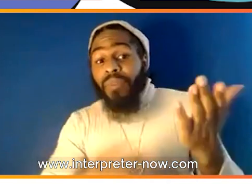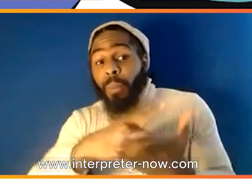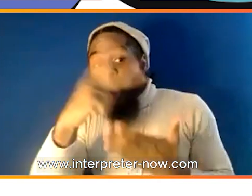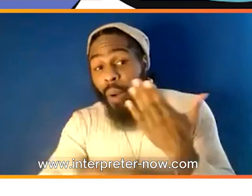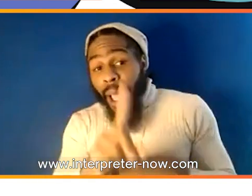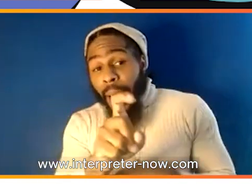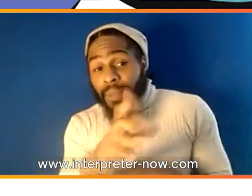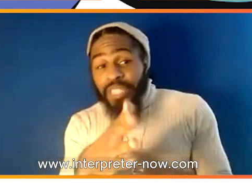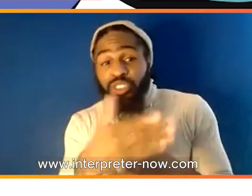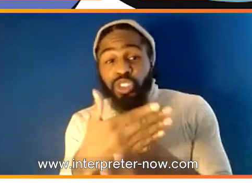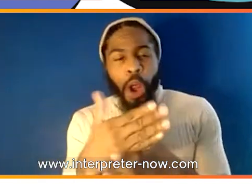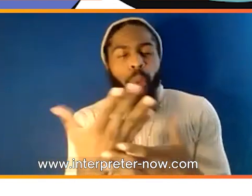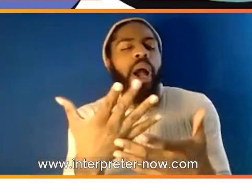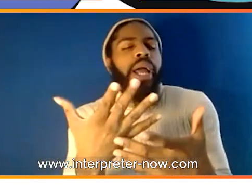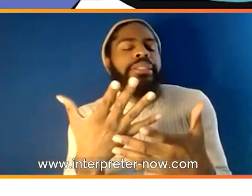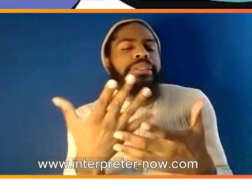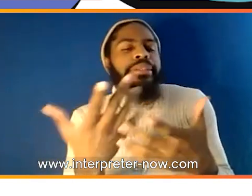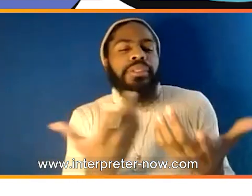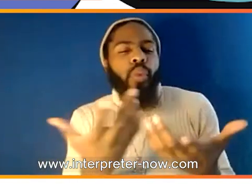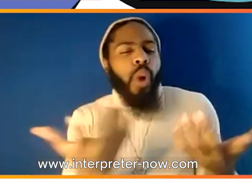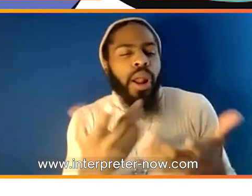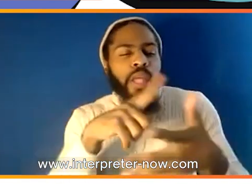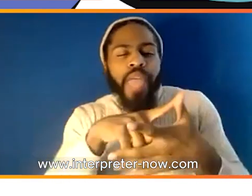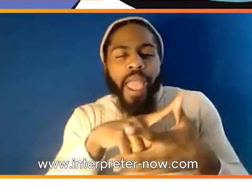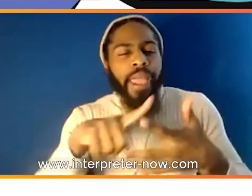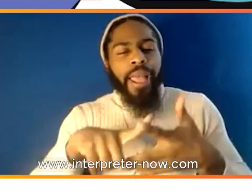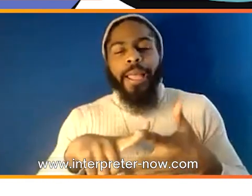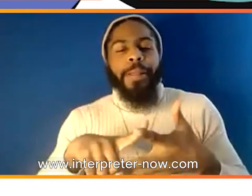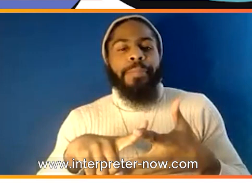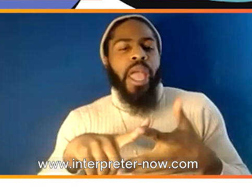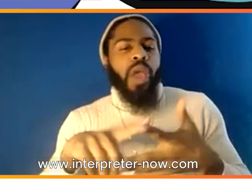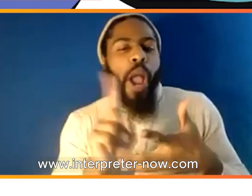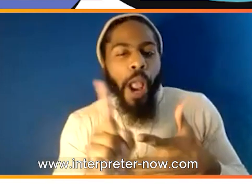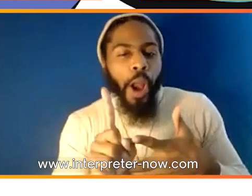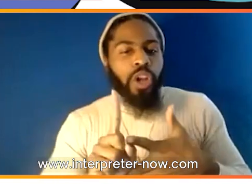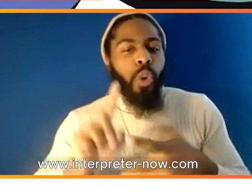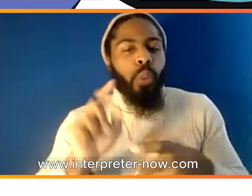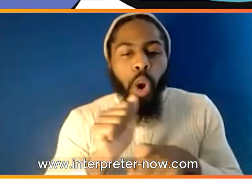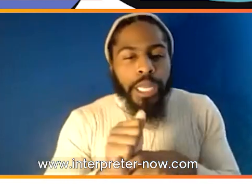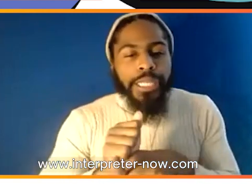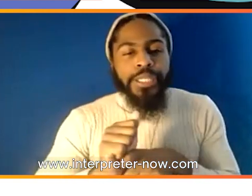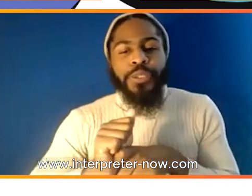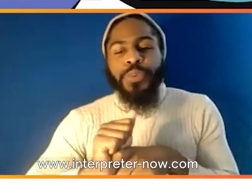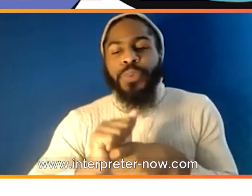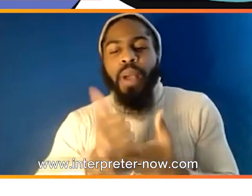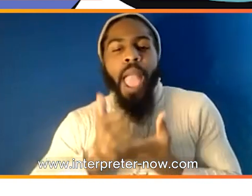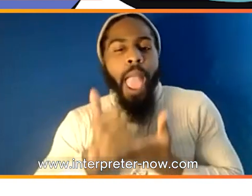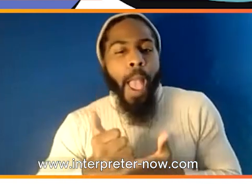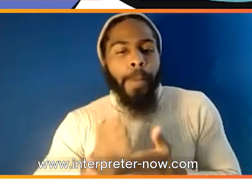programs? Can you share what some of the programs are where you're really working to build allies for people with underrepresented identities?